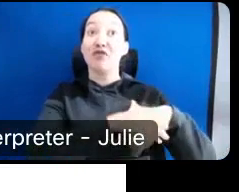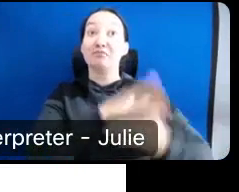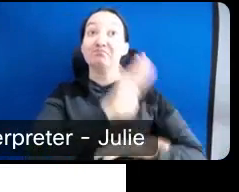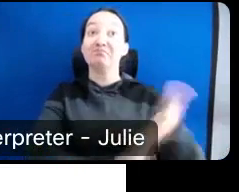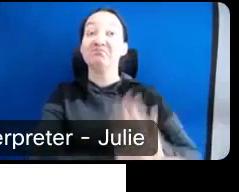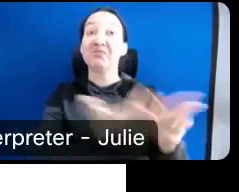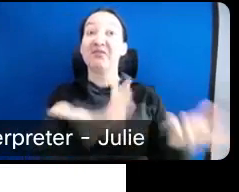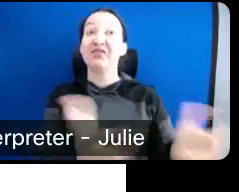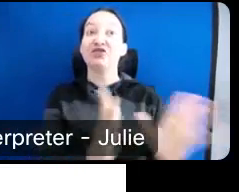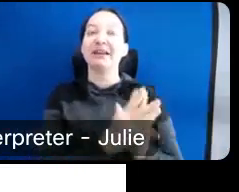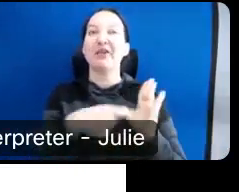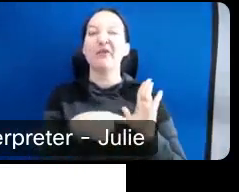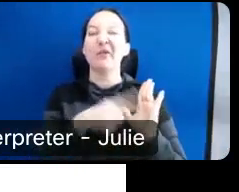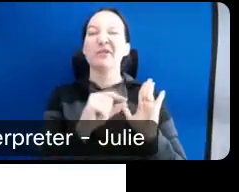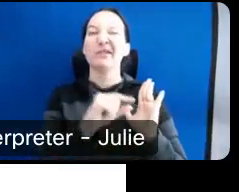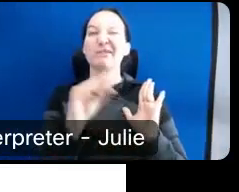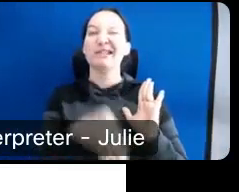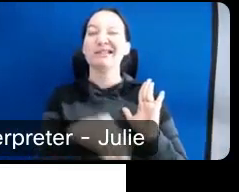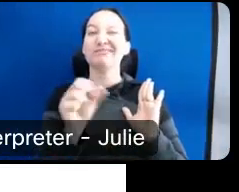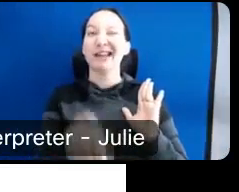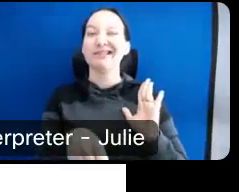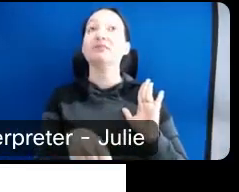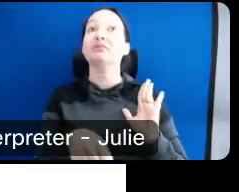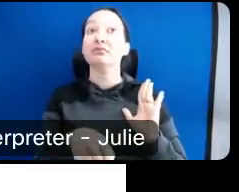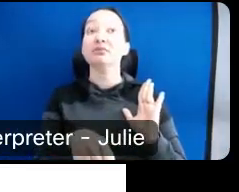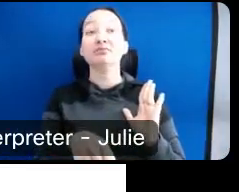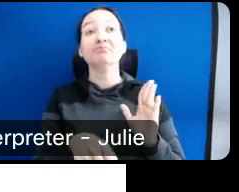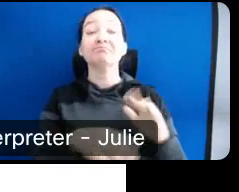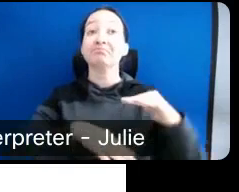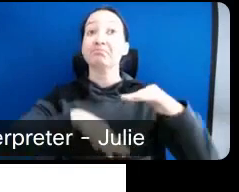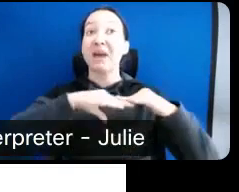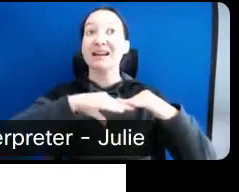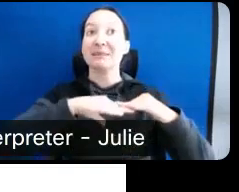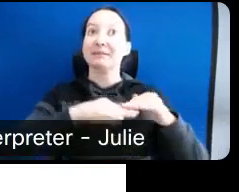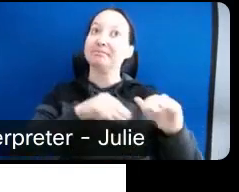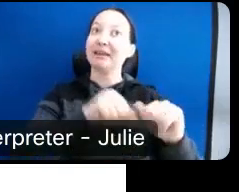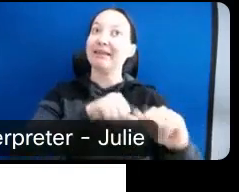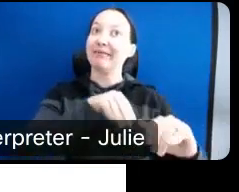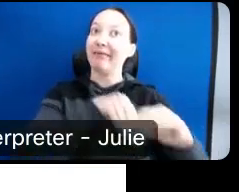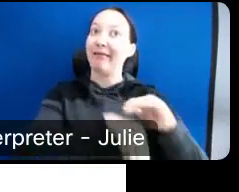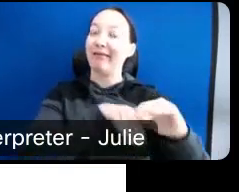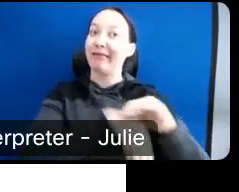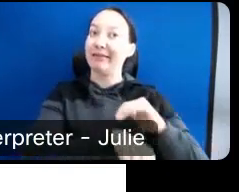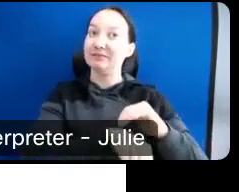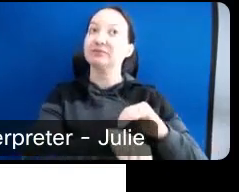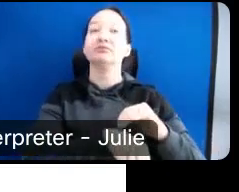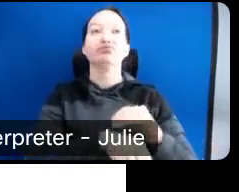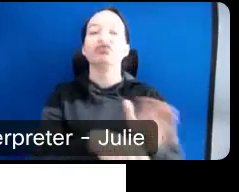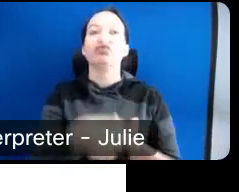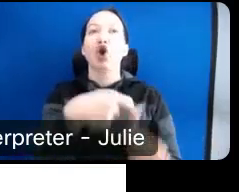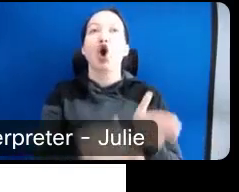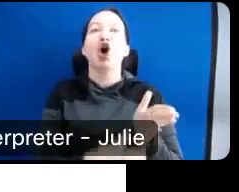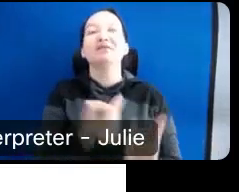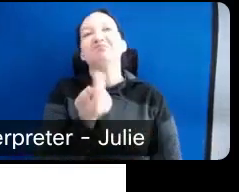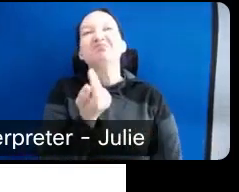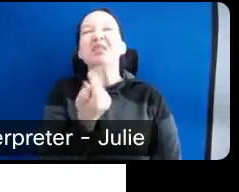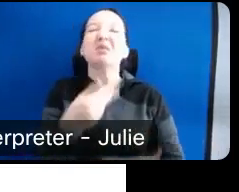And you can afford the 20% and so you, you're you maximize your access and it just costs you some dollars.